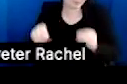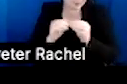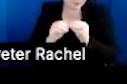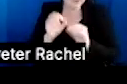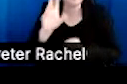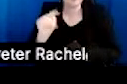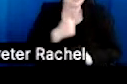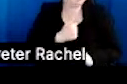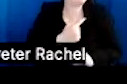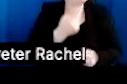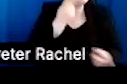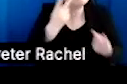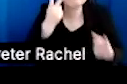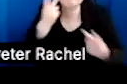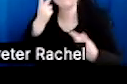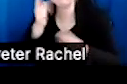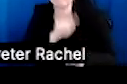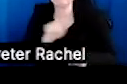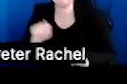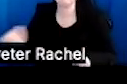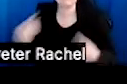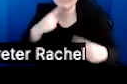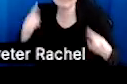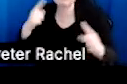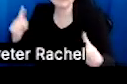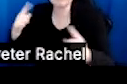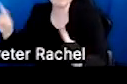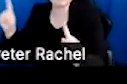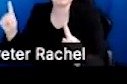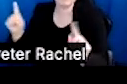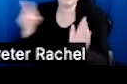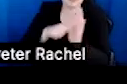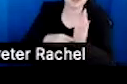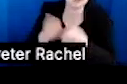unions win. And this is not just museum unions but unions that are forming across different sectors,